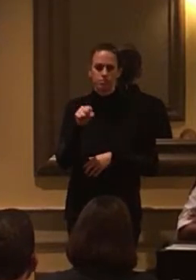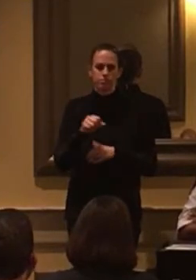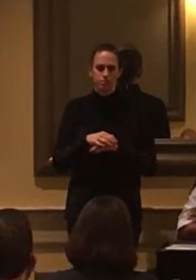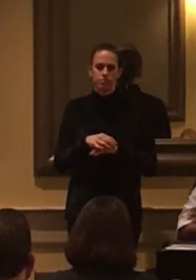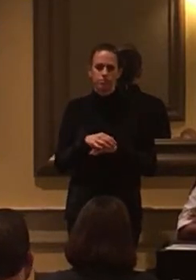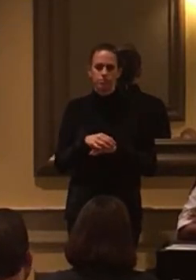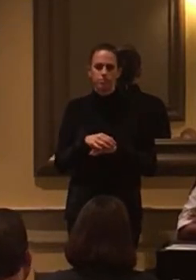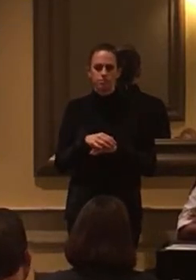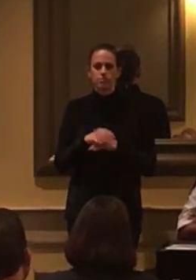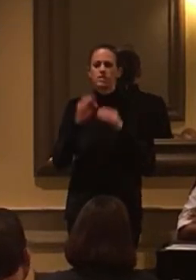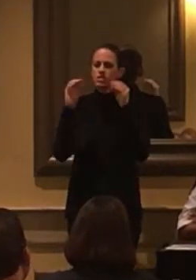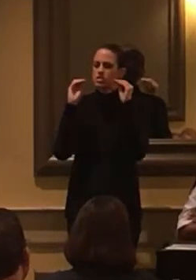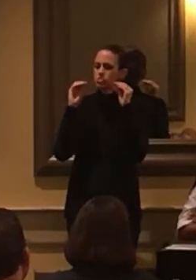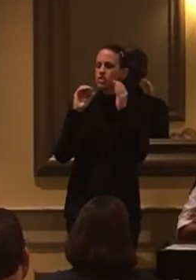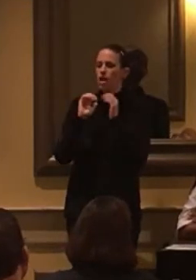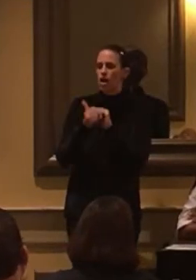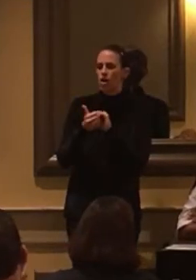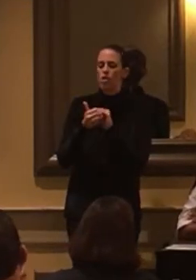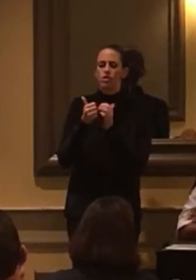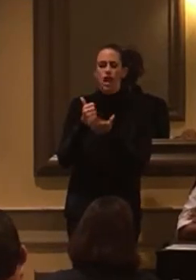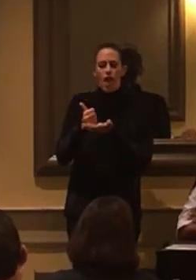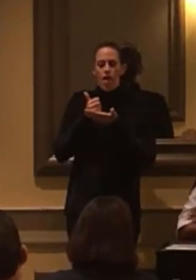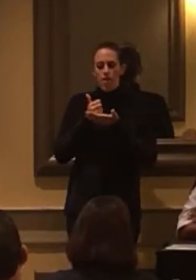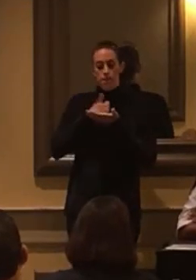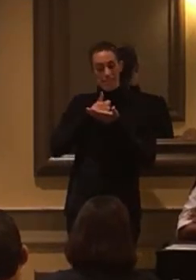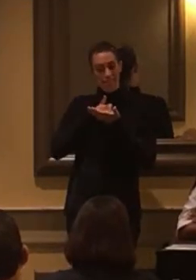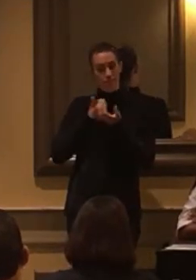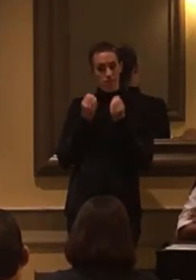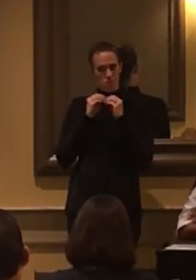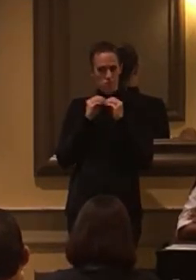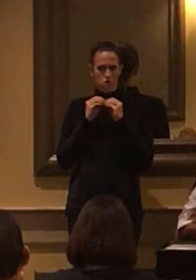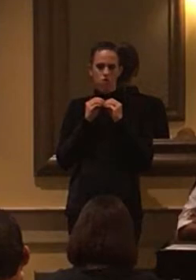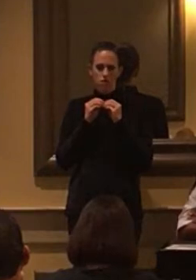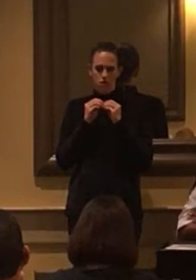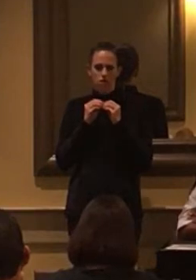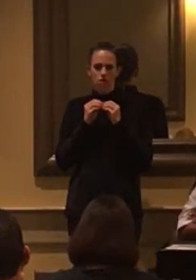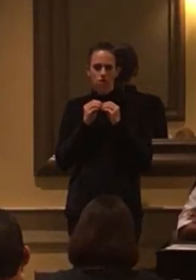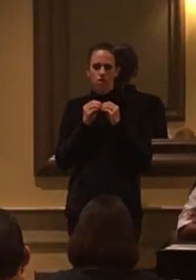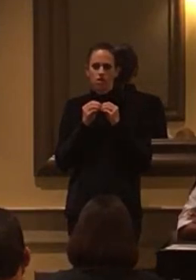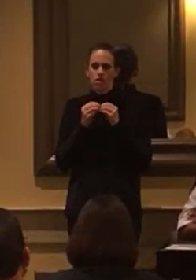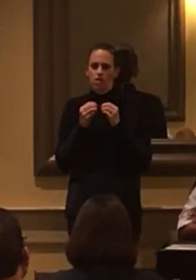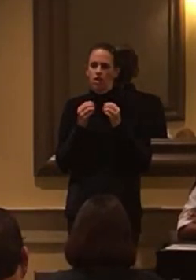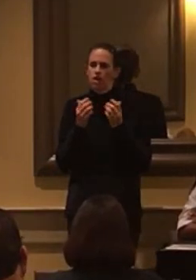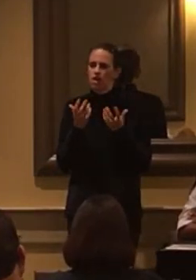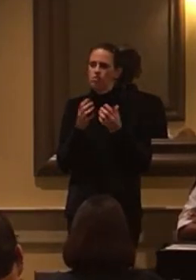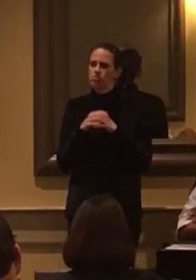They teach you how to like help yourself more,